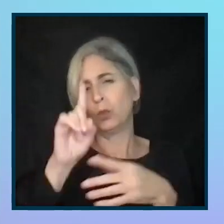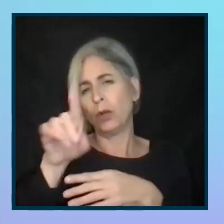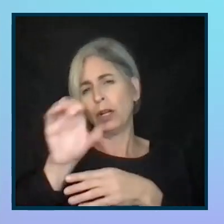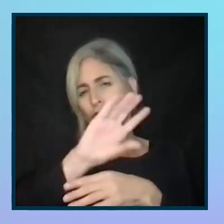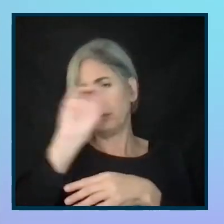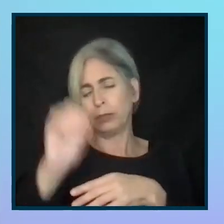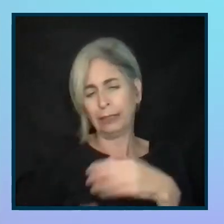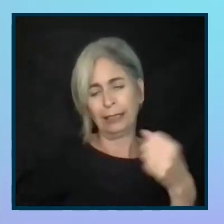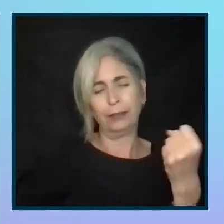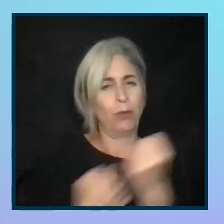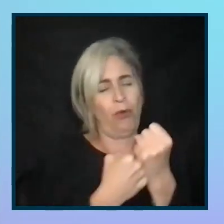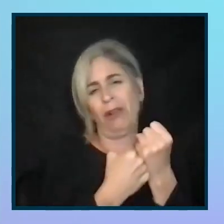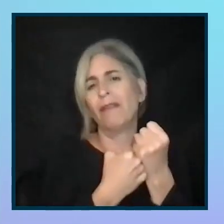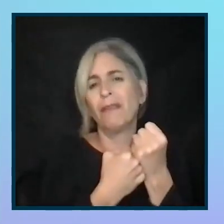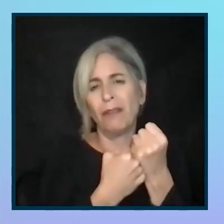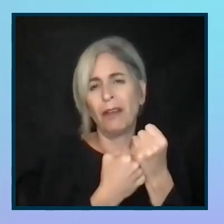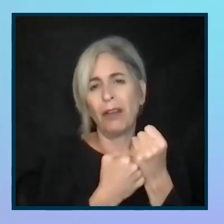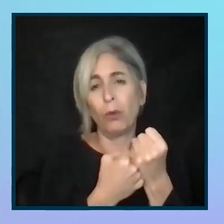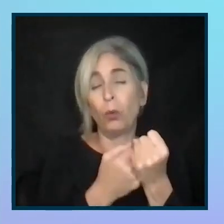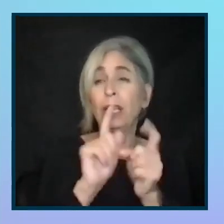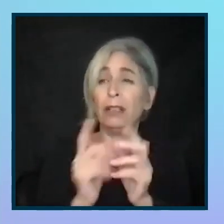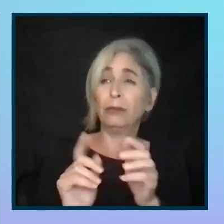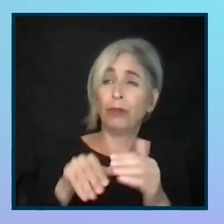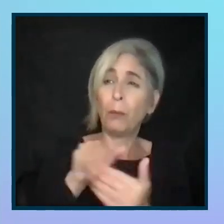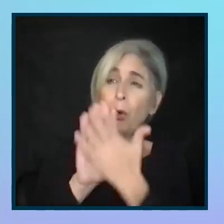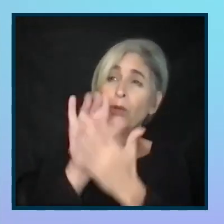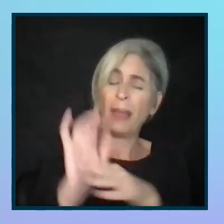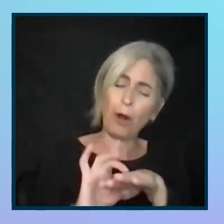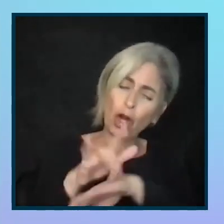And so we went to them very early and said,